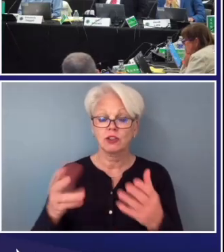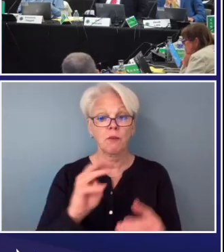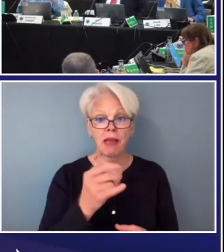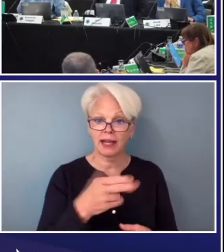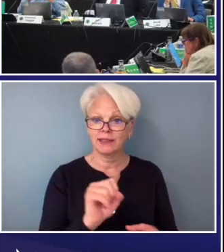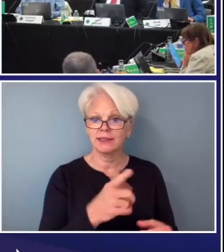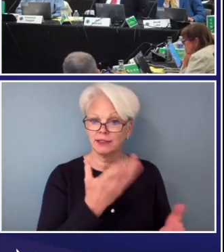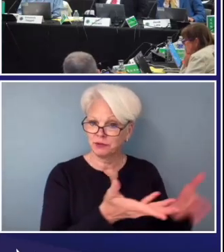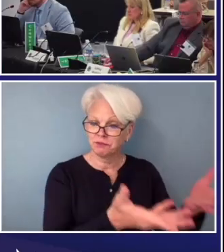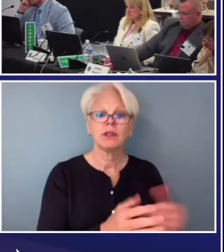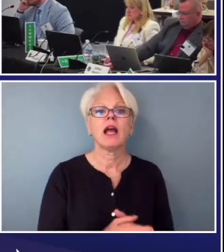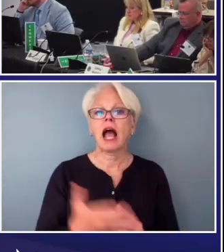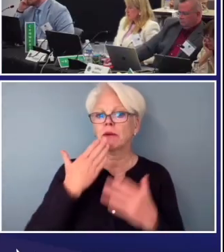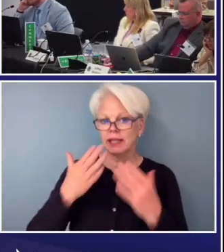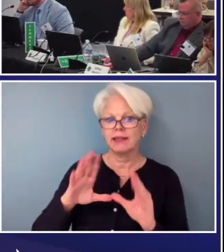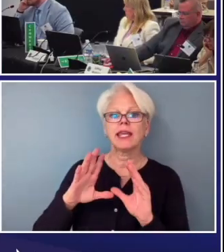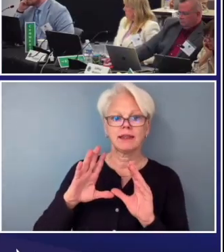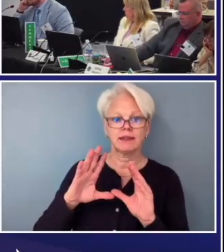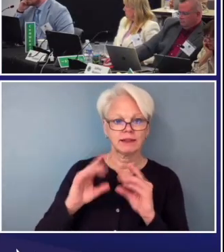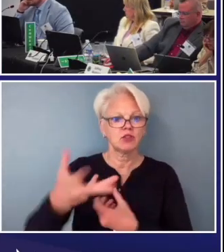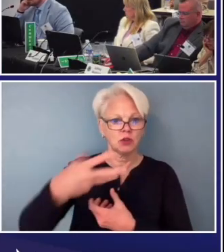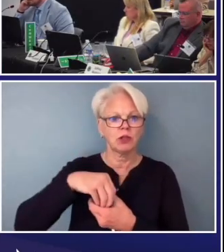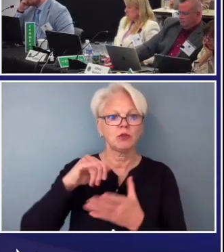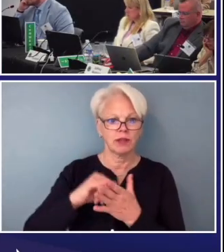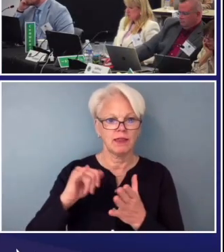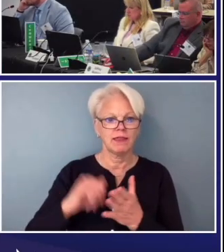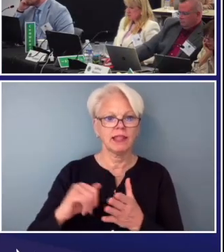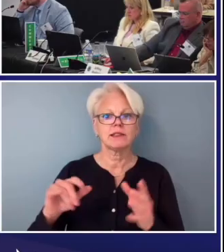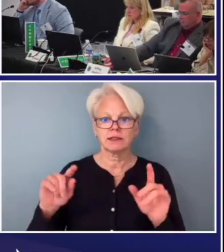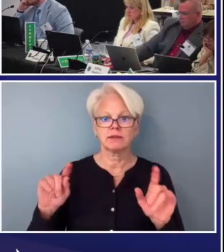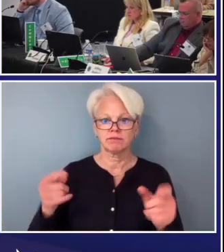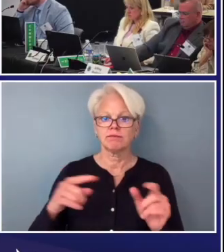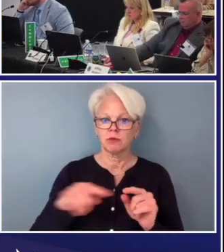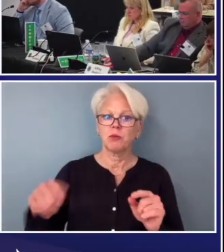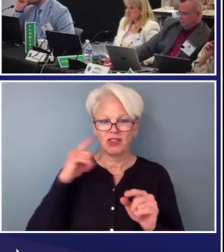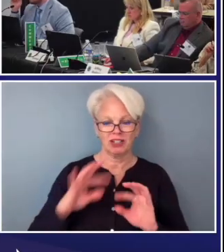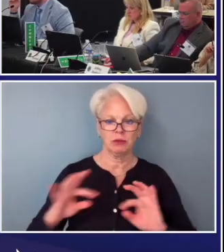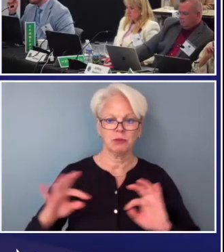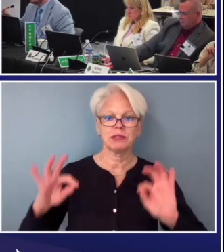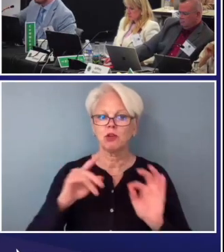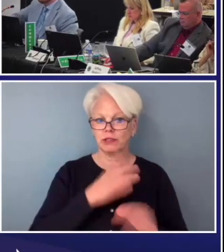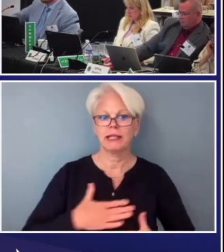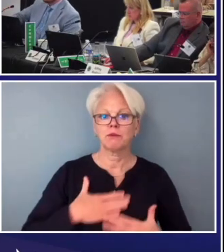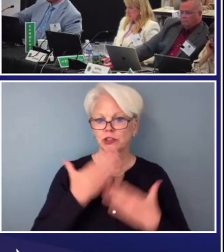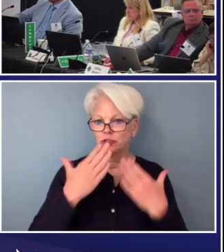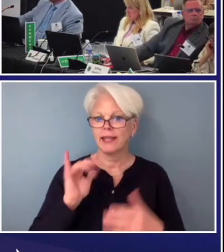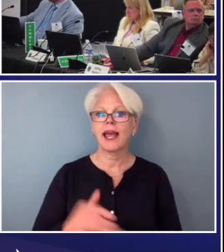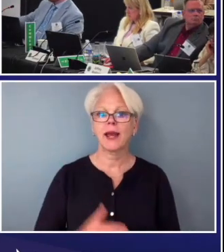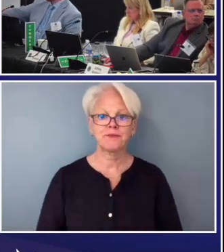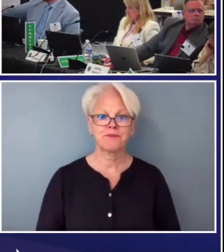I just wanted to thank the department for including this parenthetical. We felt it was very important. So we greatly appreciate that. Thank you, Magnus.